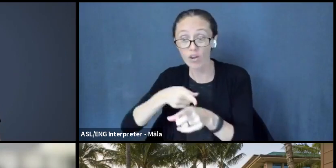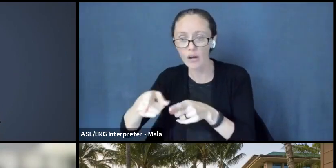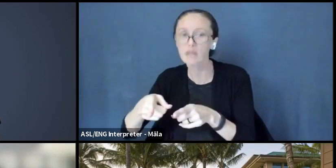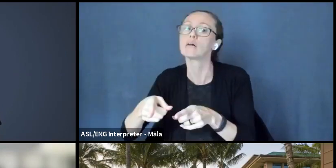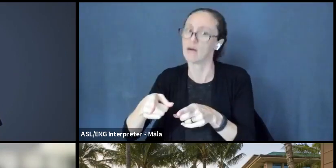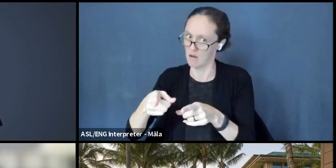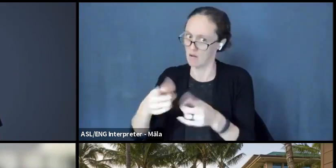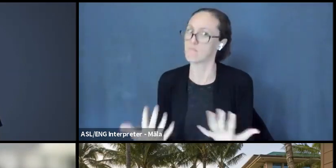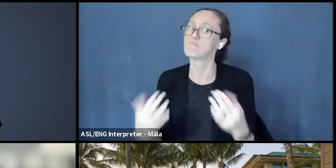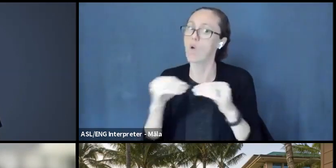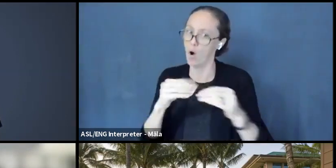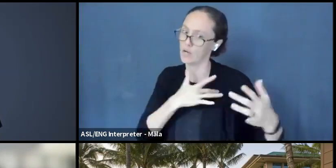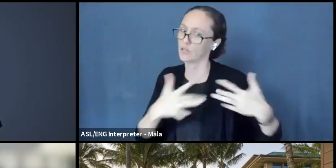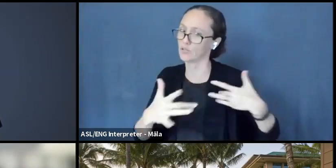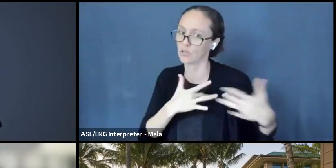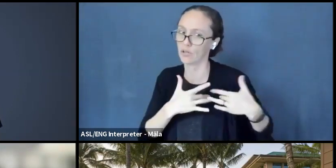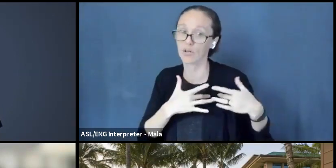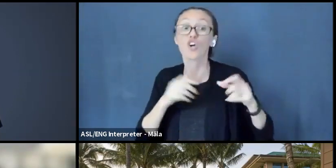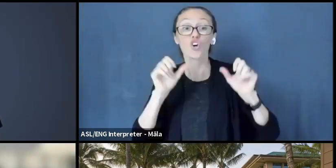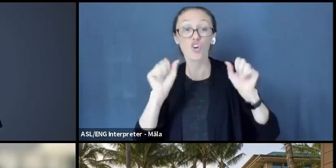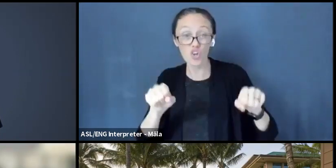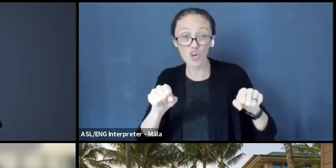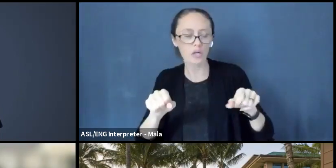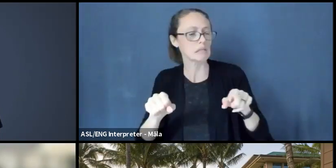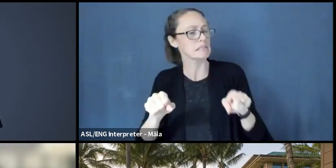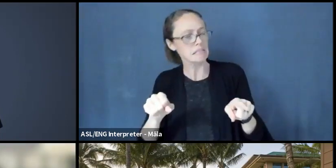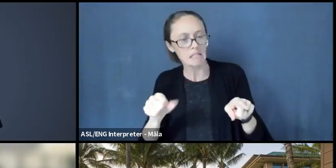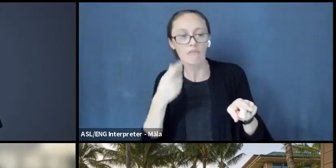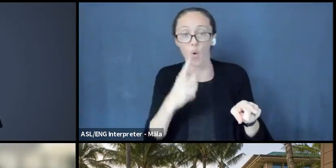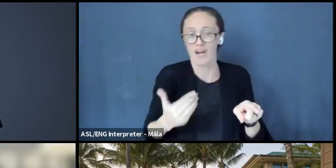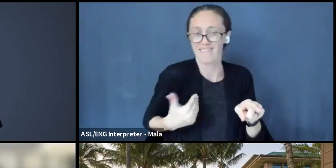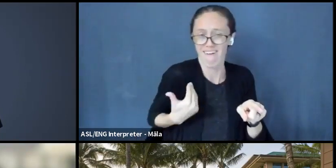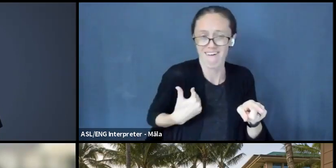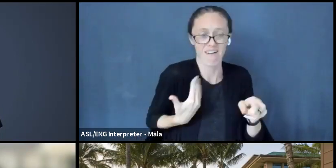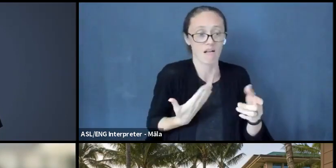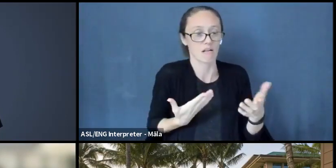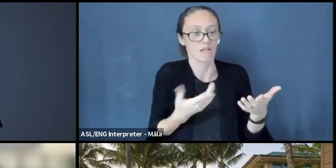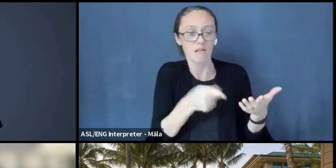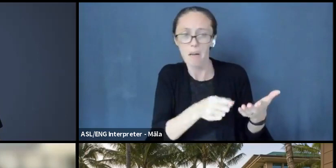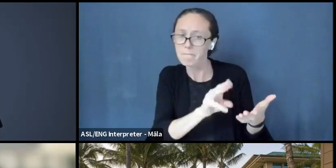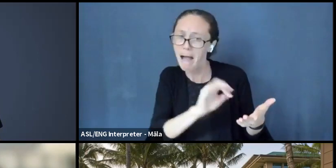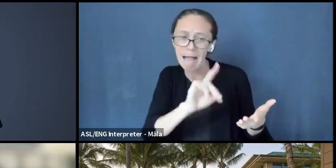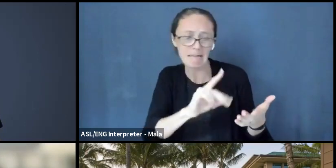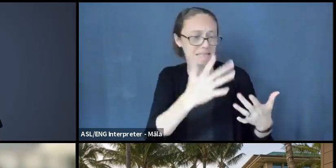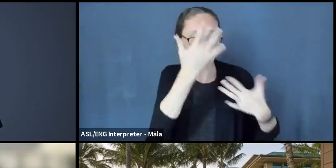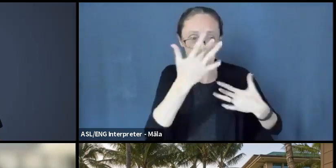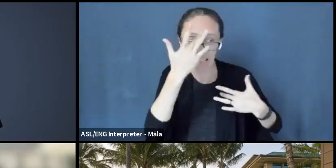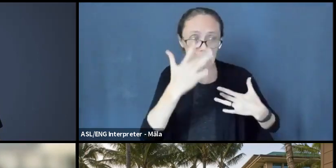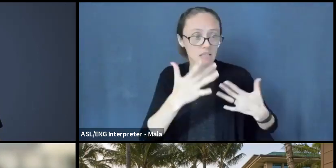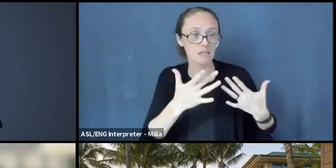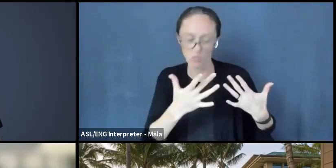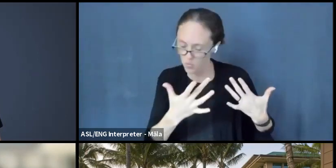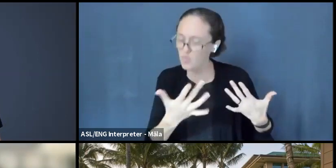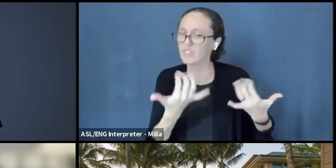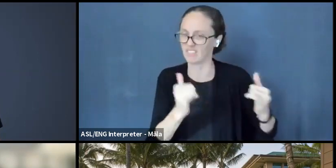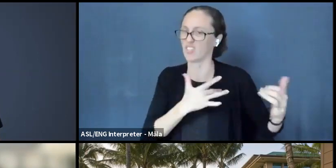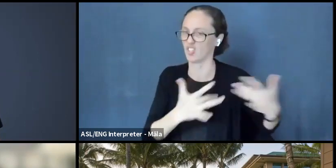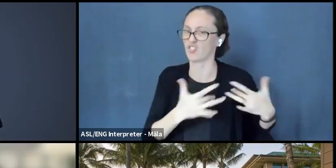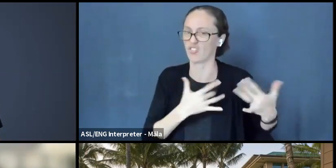of Covid infection even in individuals who had mild disease and who were of young age.